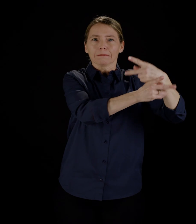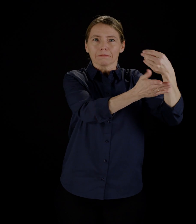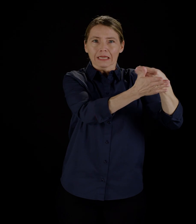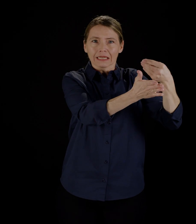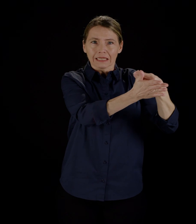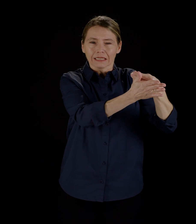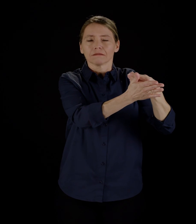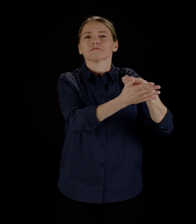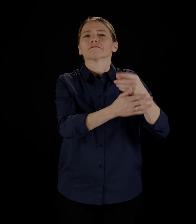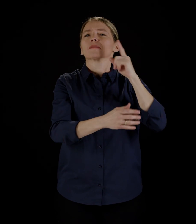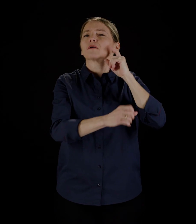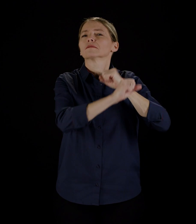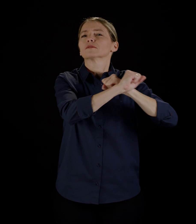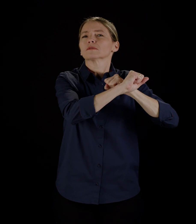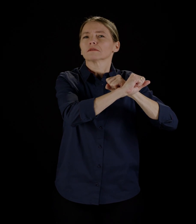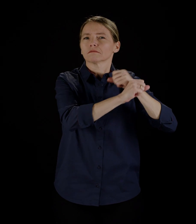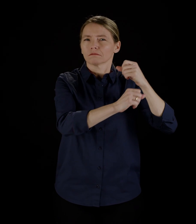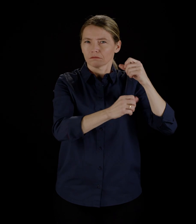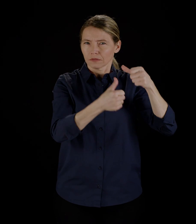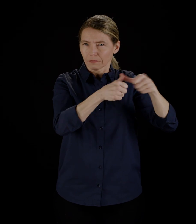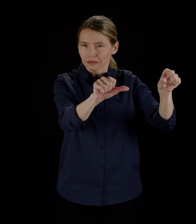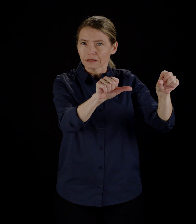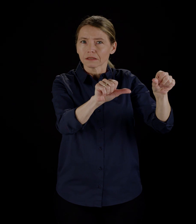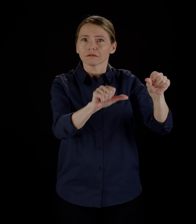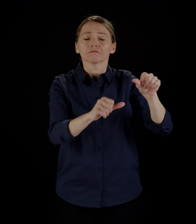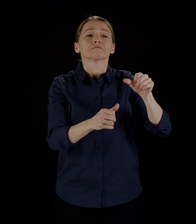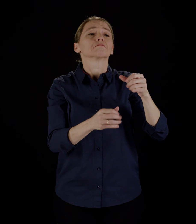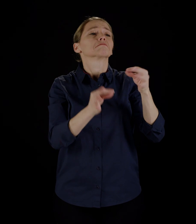held by the ISP for a pre-determined period of time.